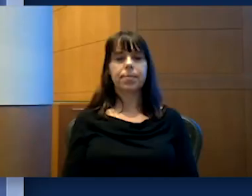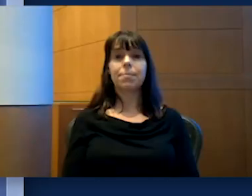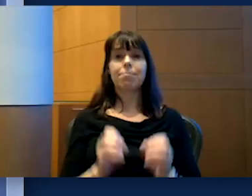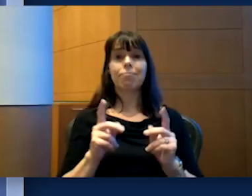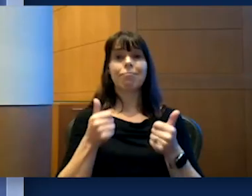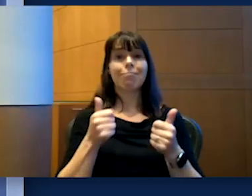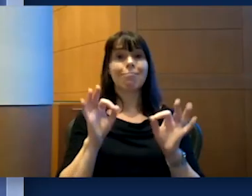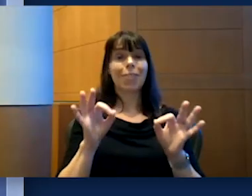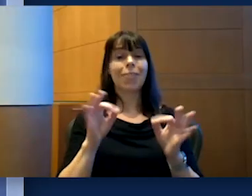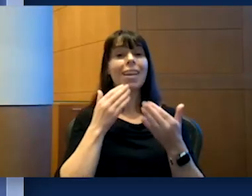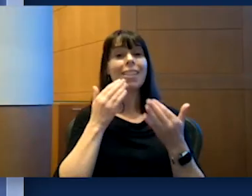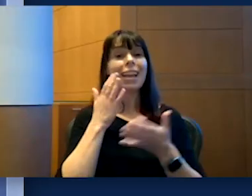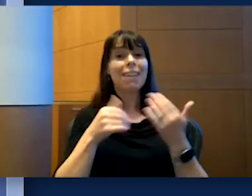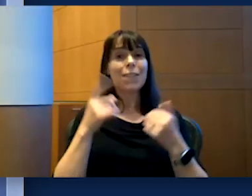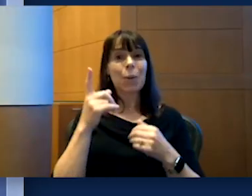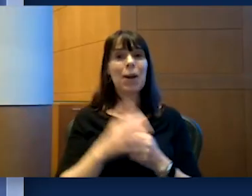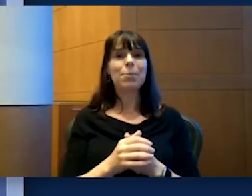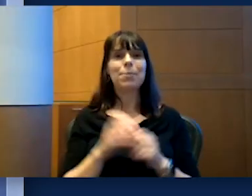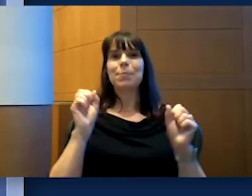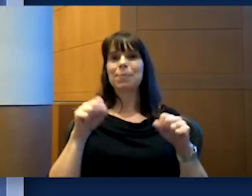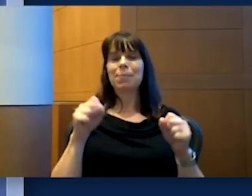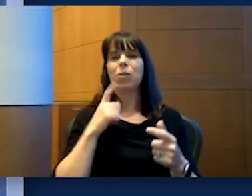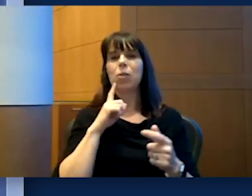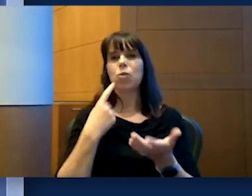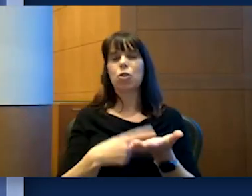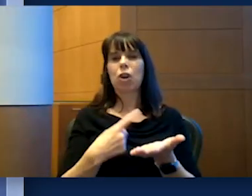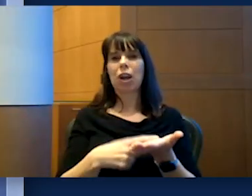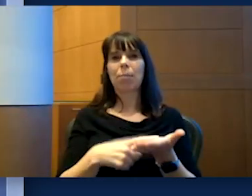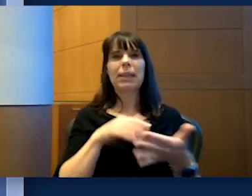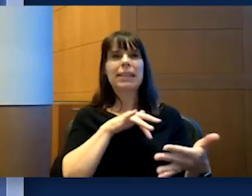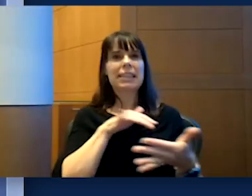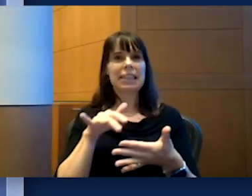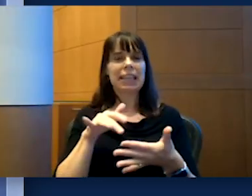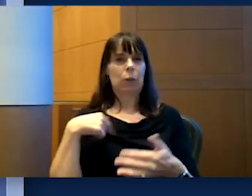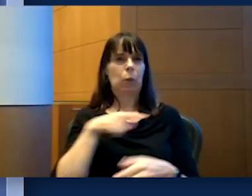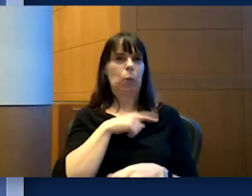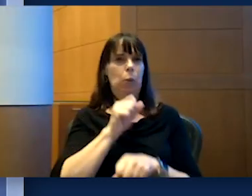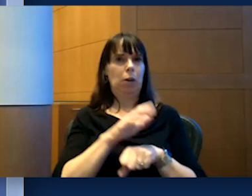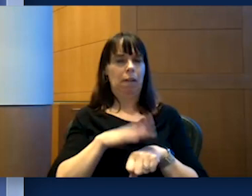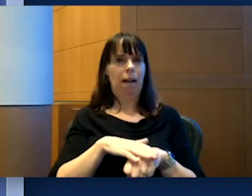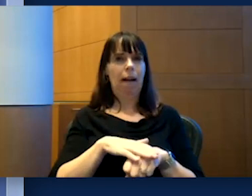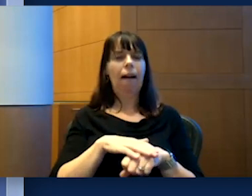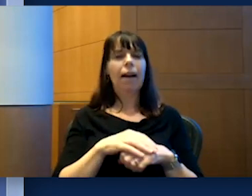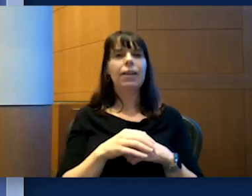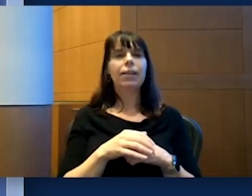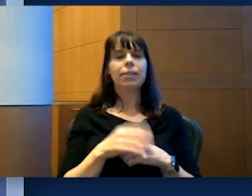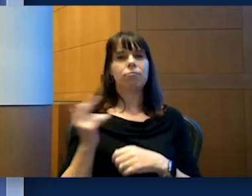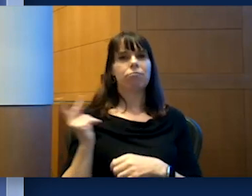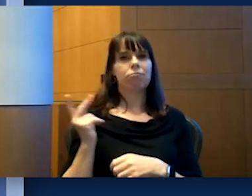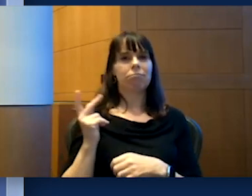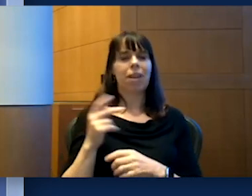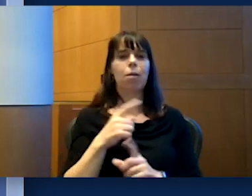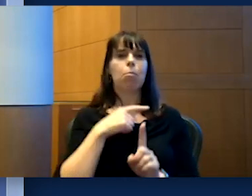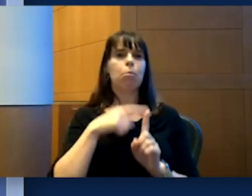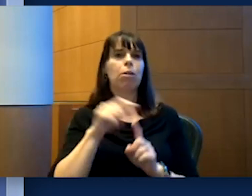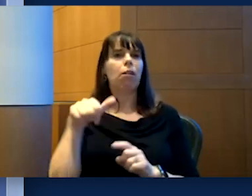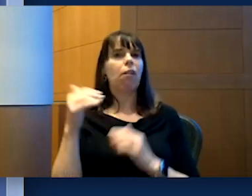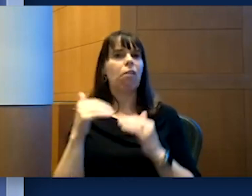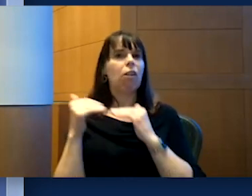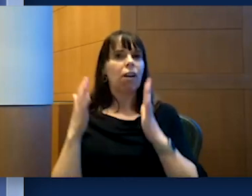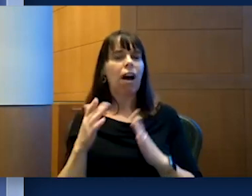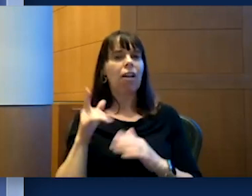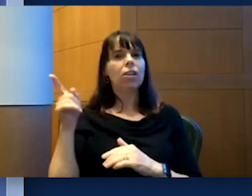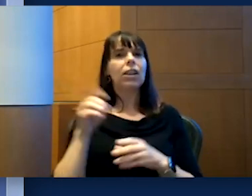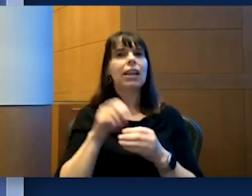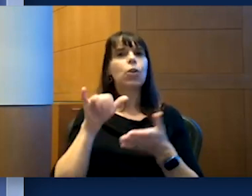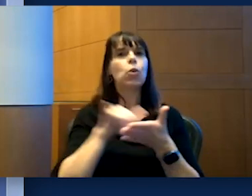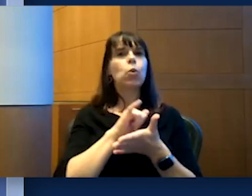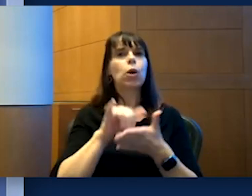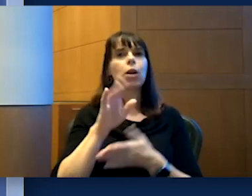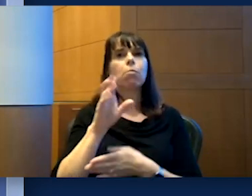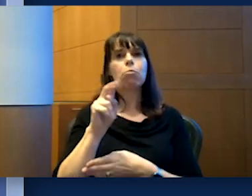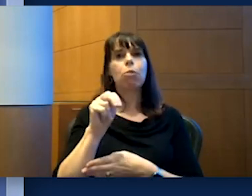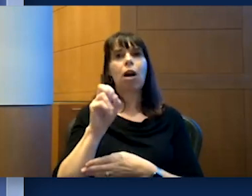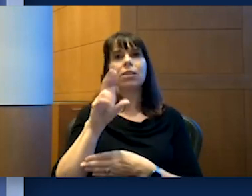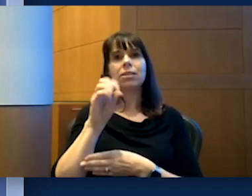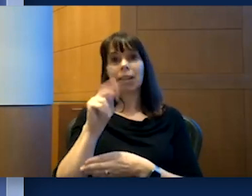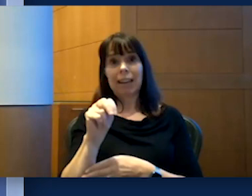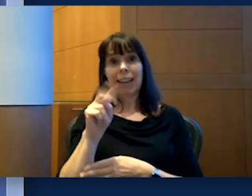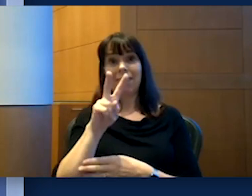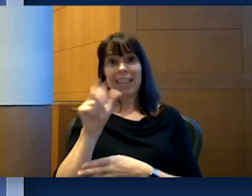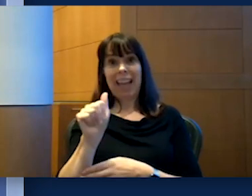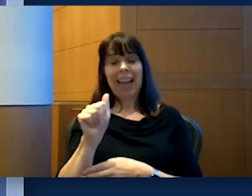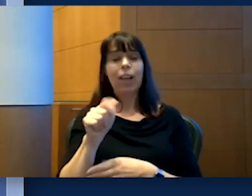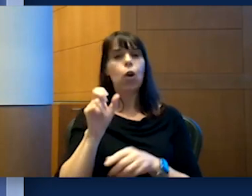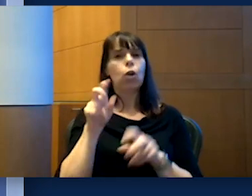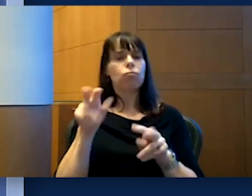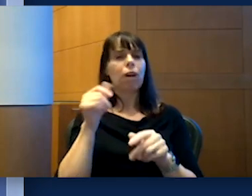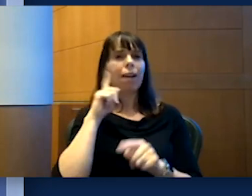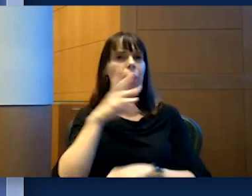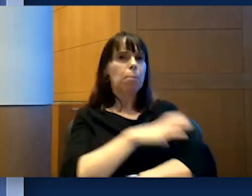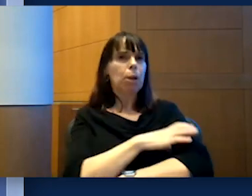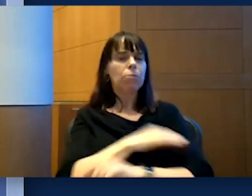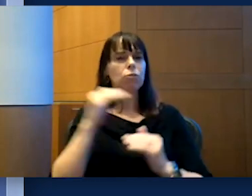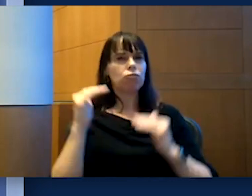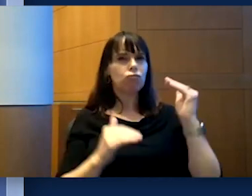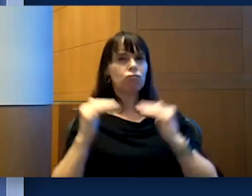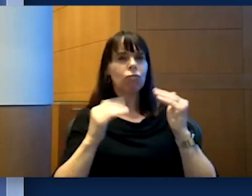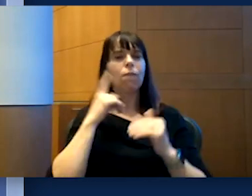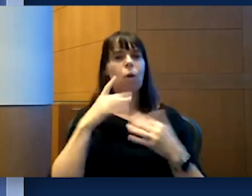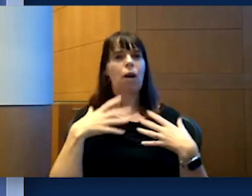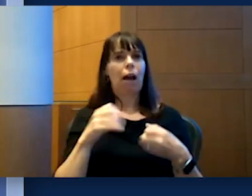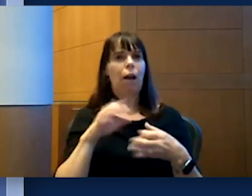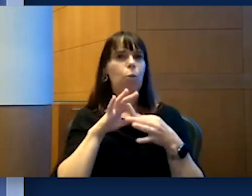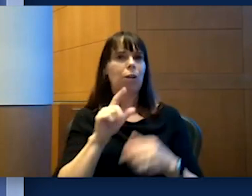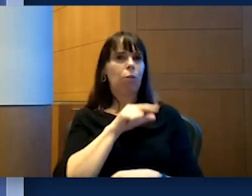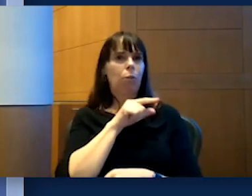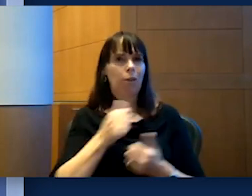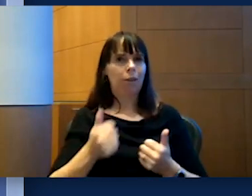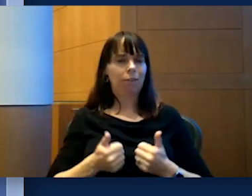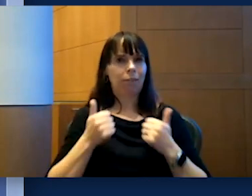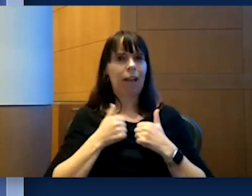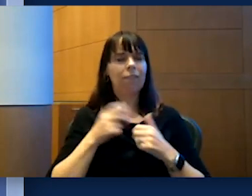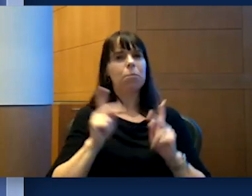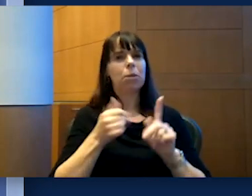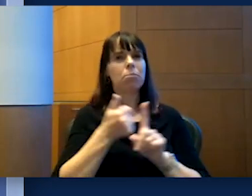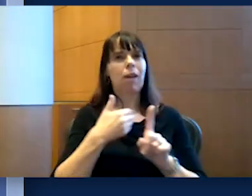All right, great, thanks everyone. So, we're going to be talking about a study we're working on, the two of us plus some colleagues over at New York Bronx VA on quality of life in individuals with spinal cord injury.